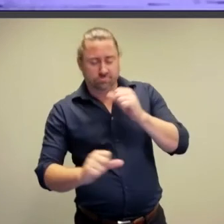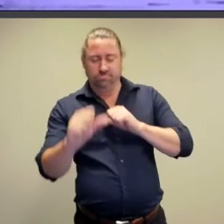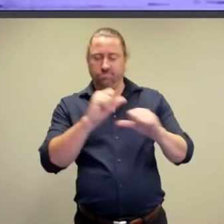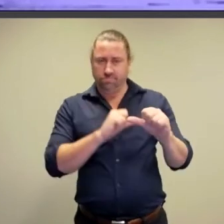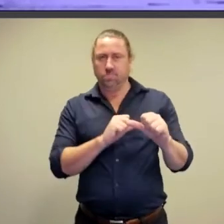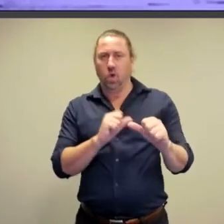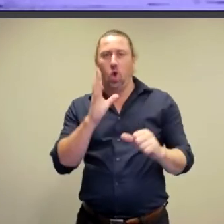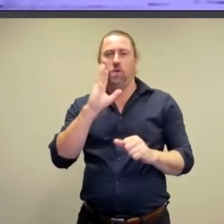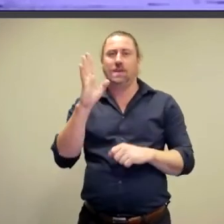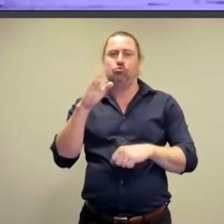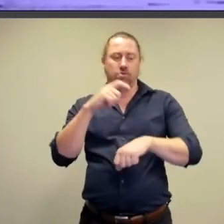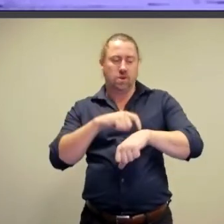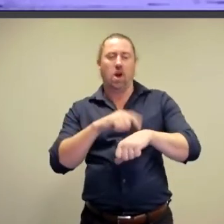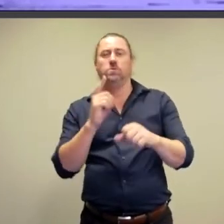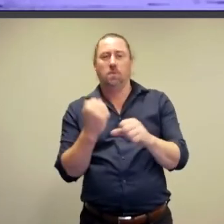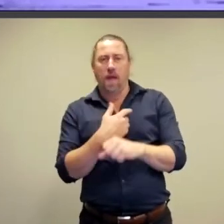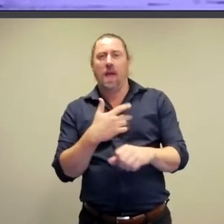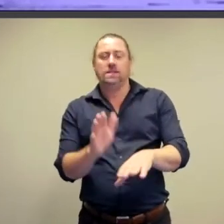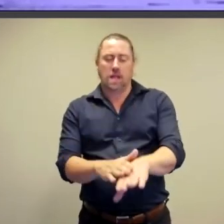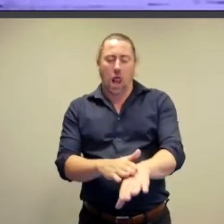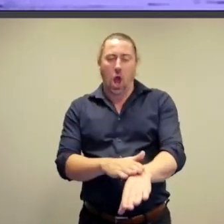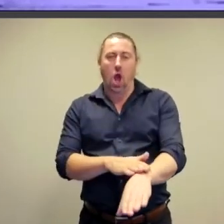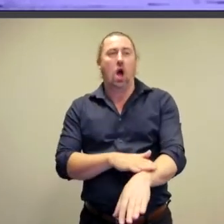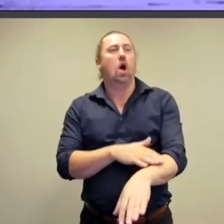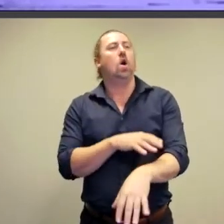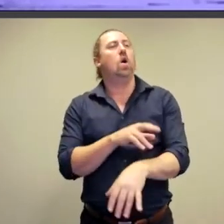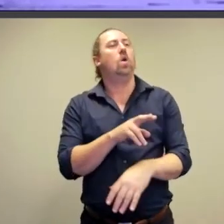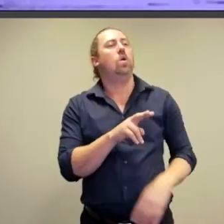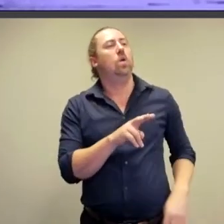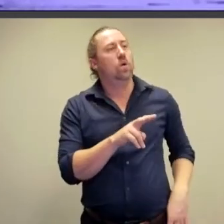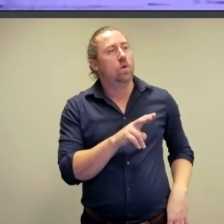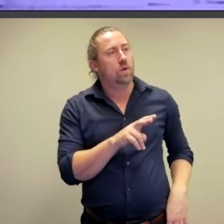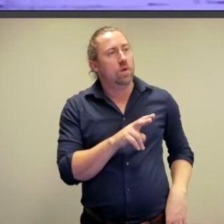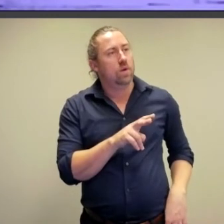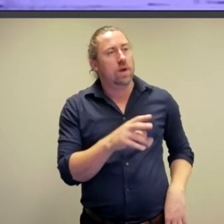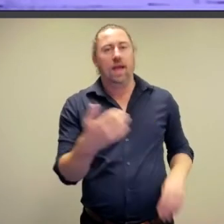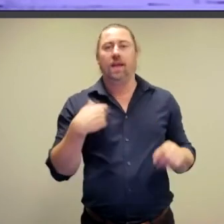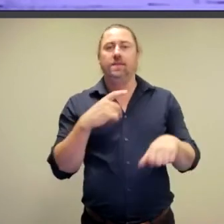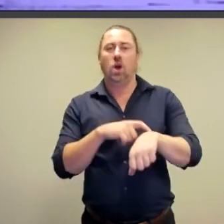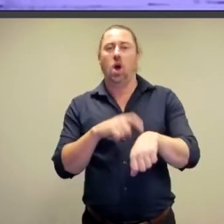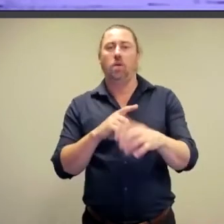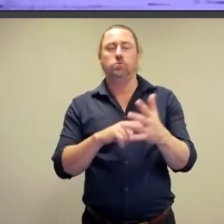toward slow consumption,